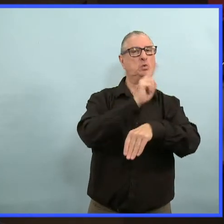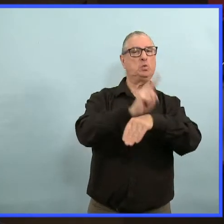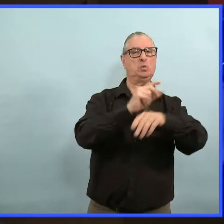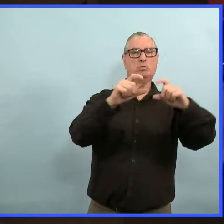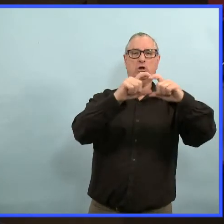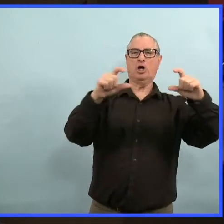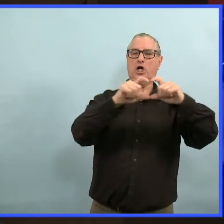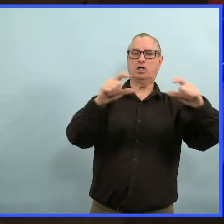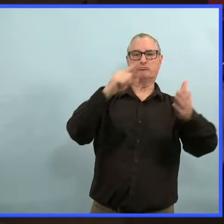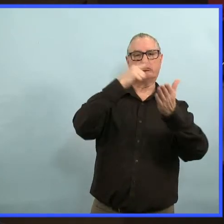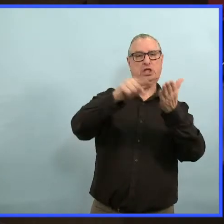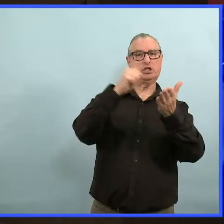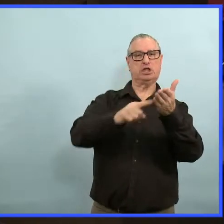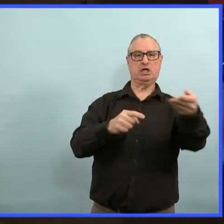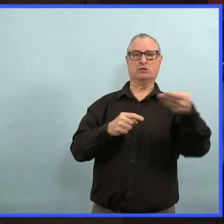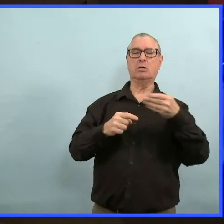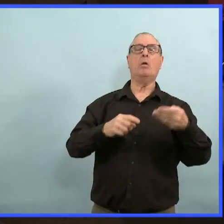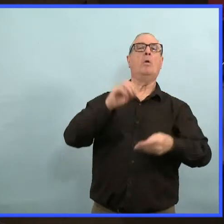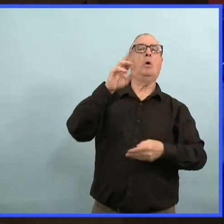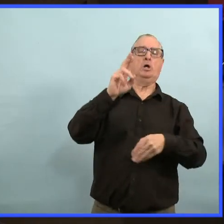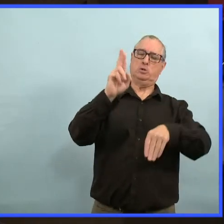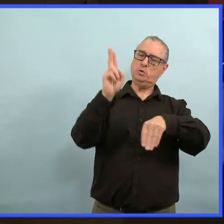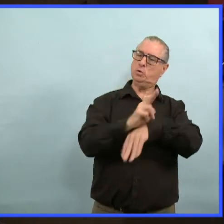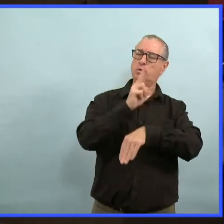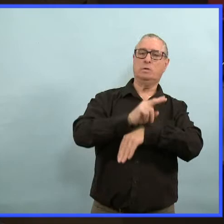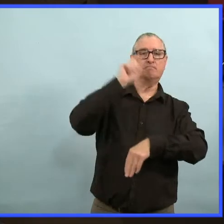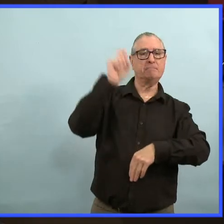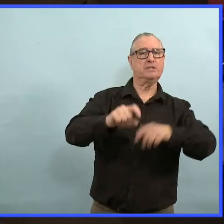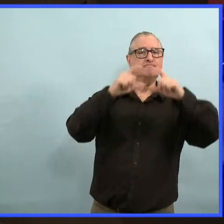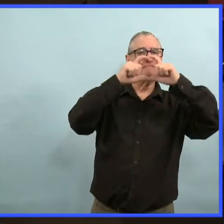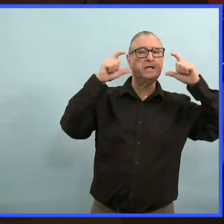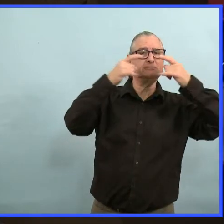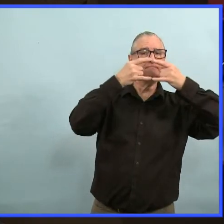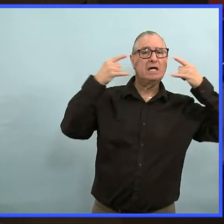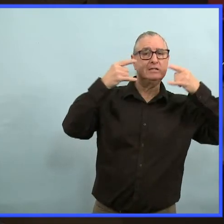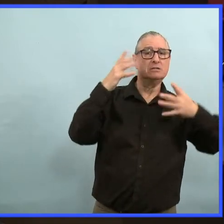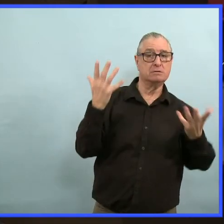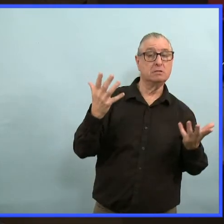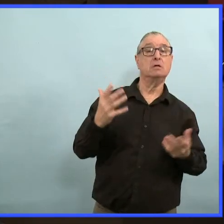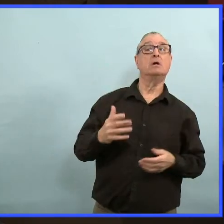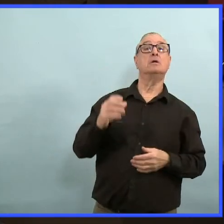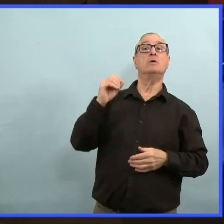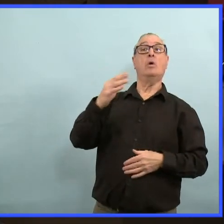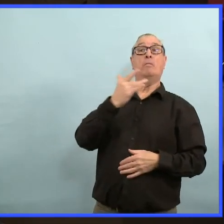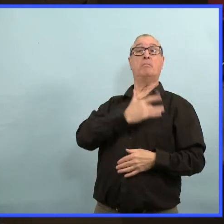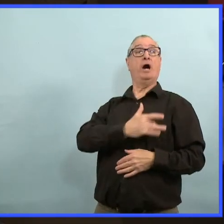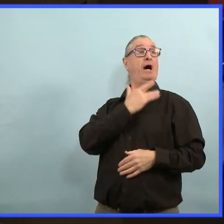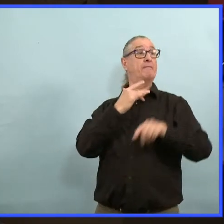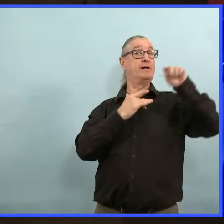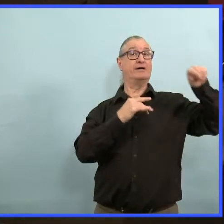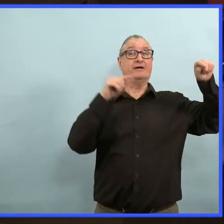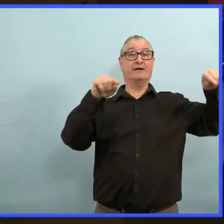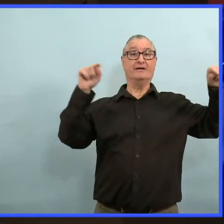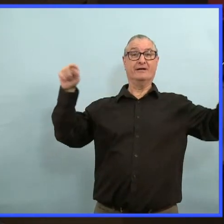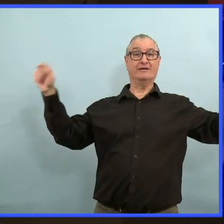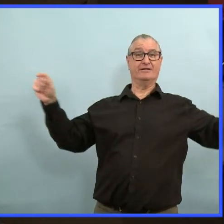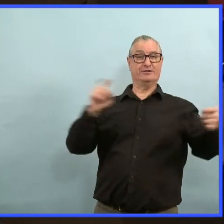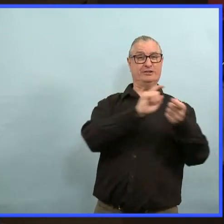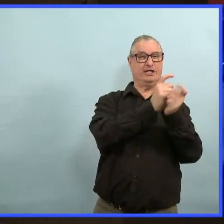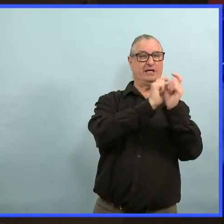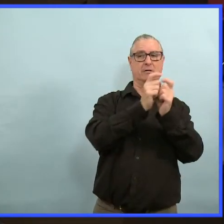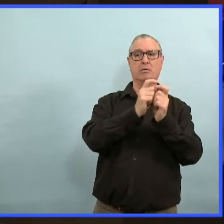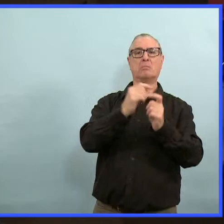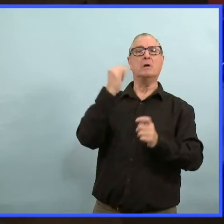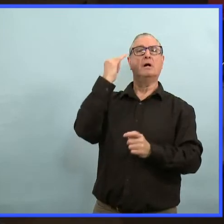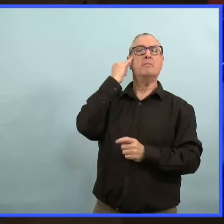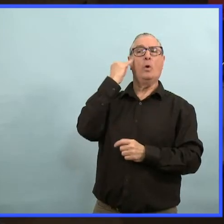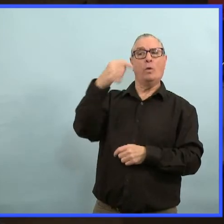use indoors when the province lifts those mandates as you know a minority of people are very angry